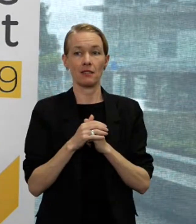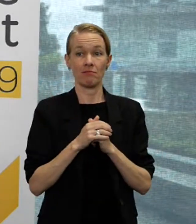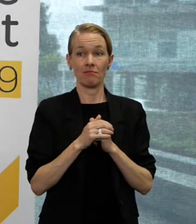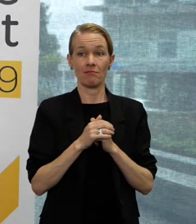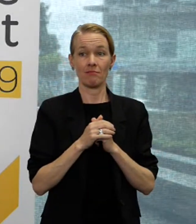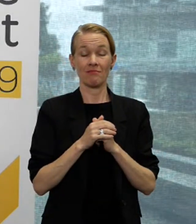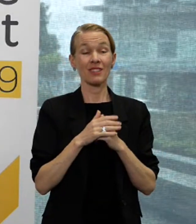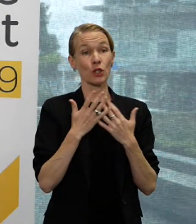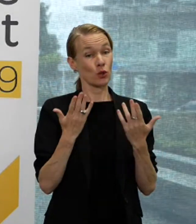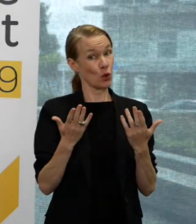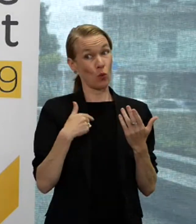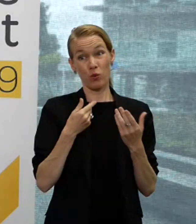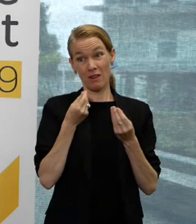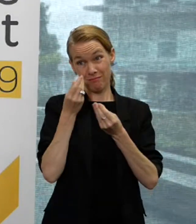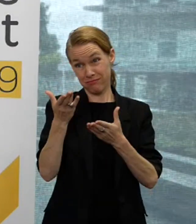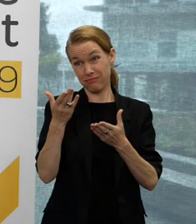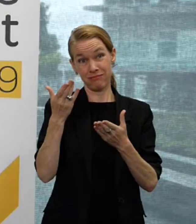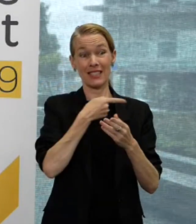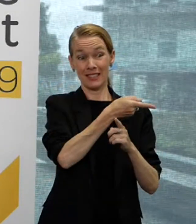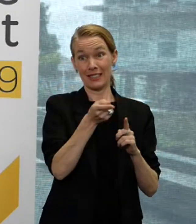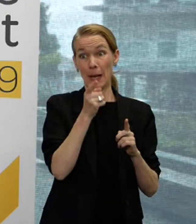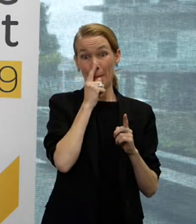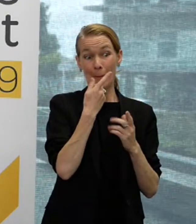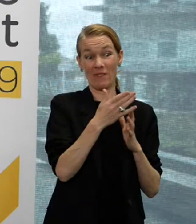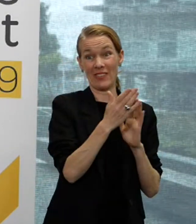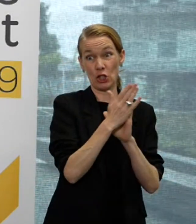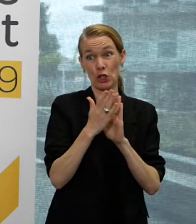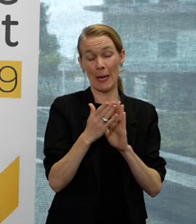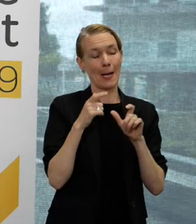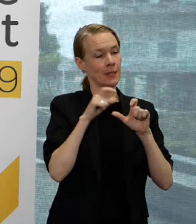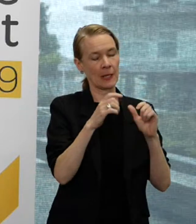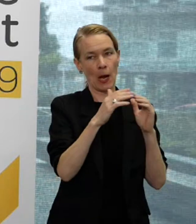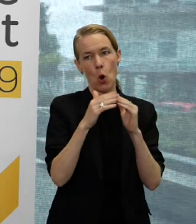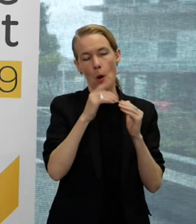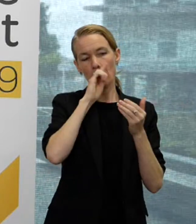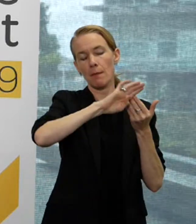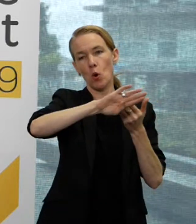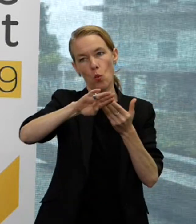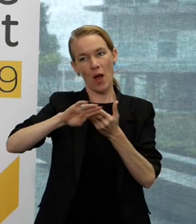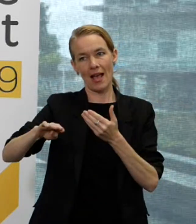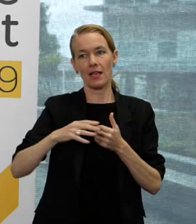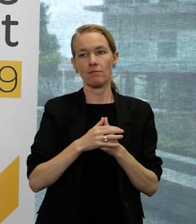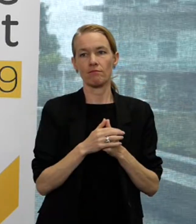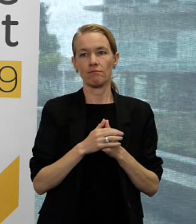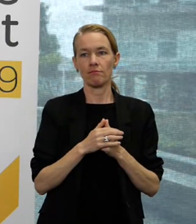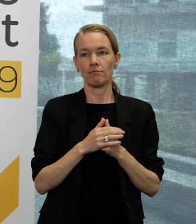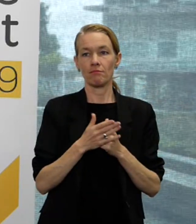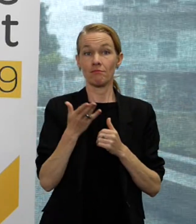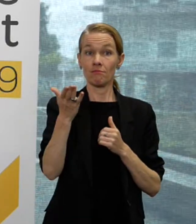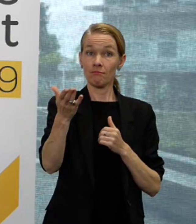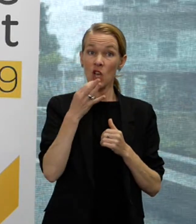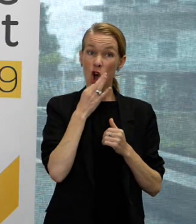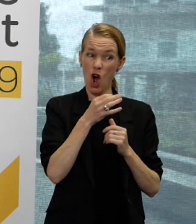remain in isolation throughout that period, even if they return a negative test. And what was the symptoms?